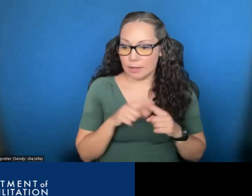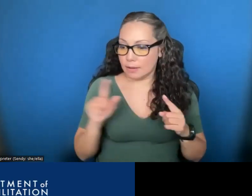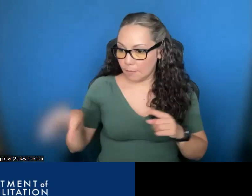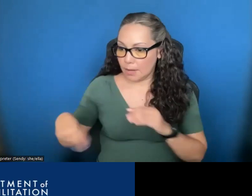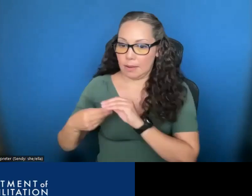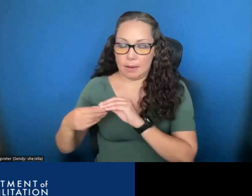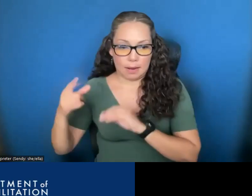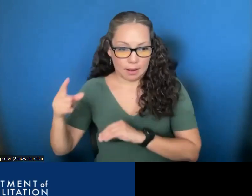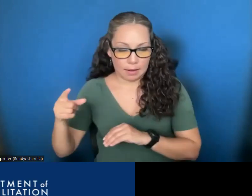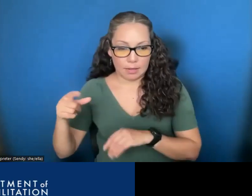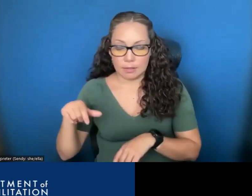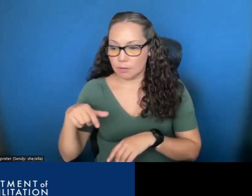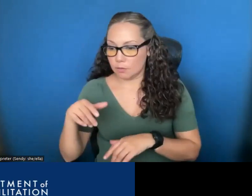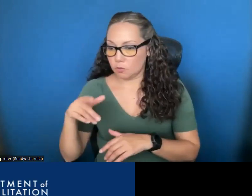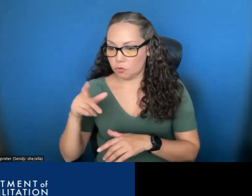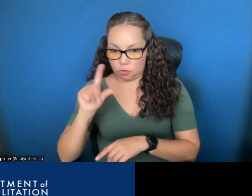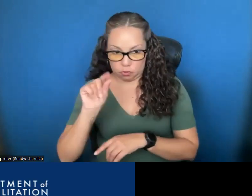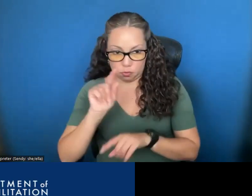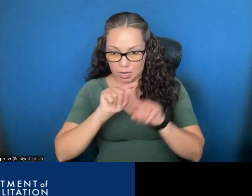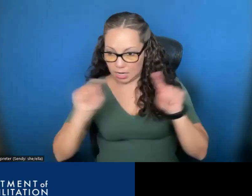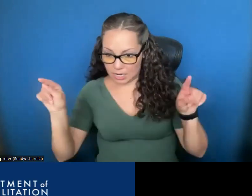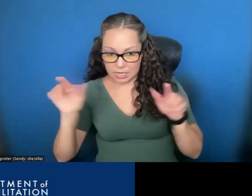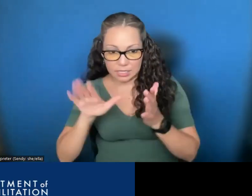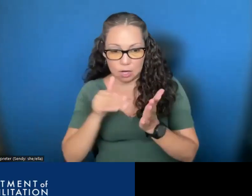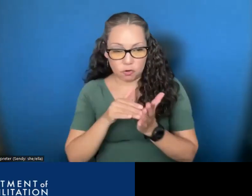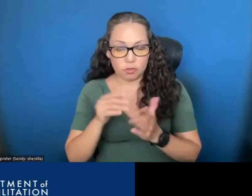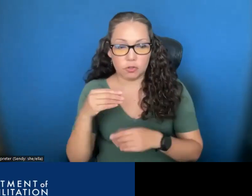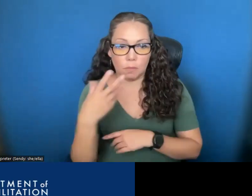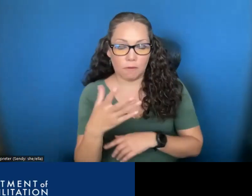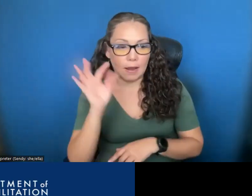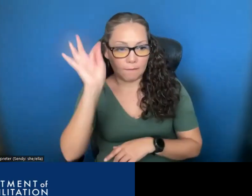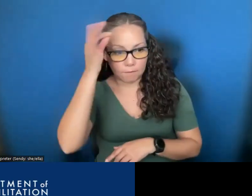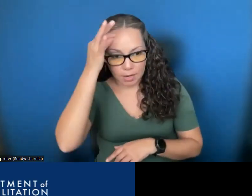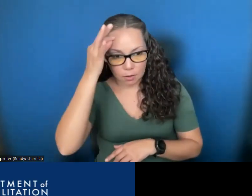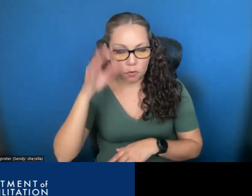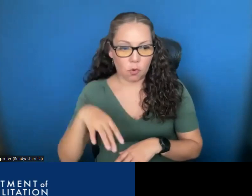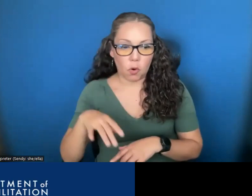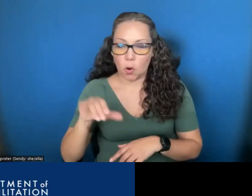208 Independent Living centers uh to provide Federal course Services as well as state